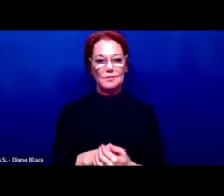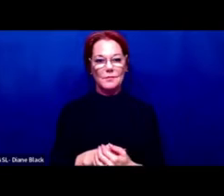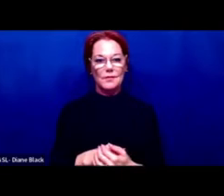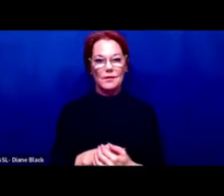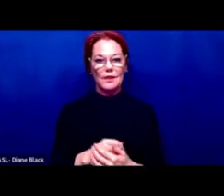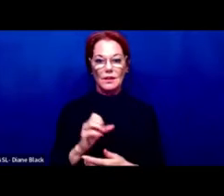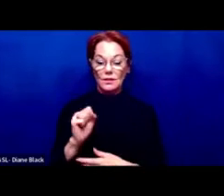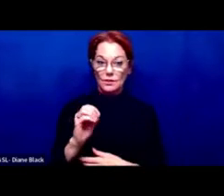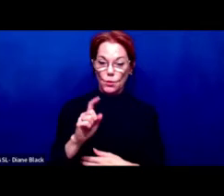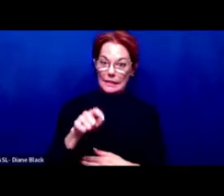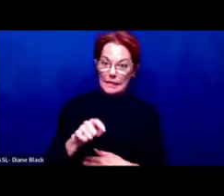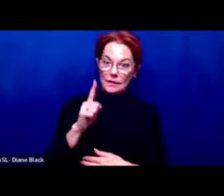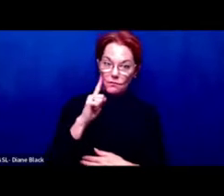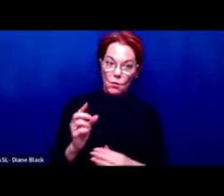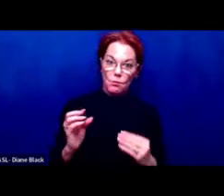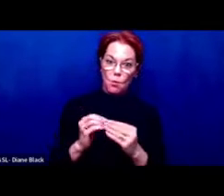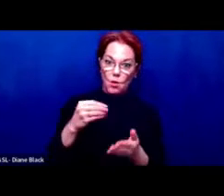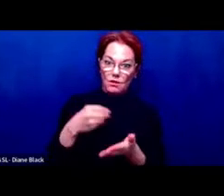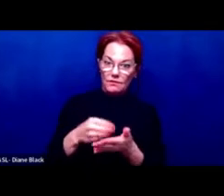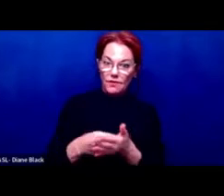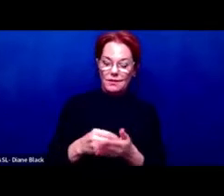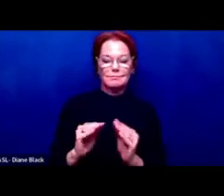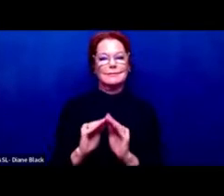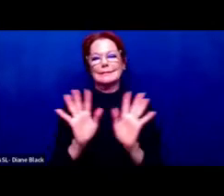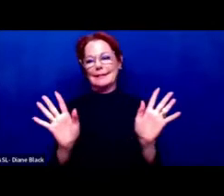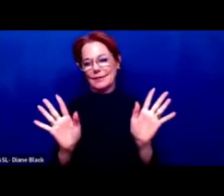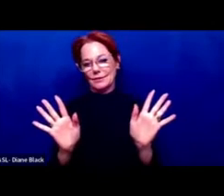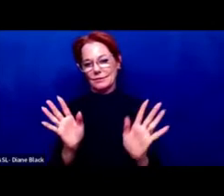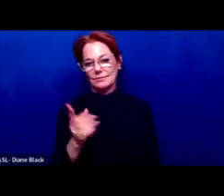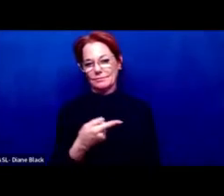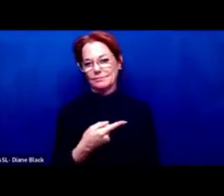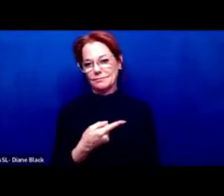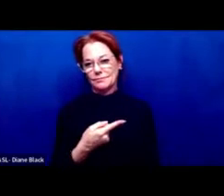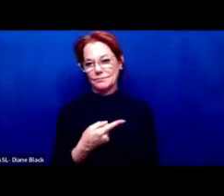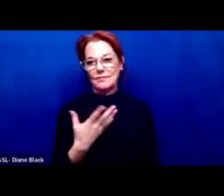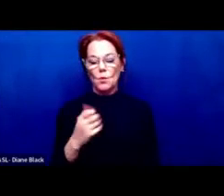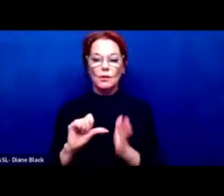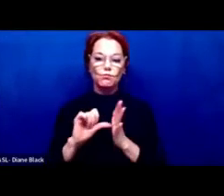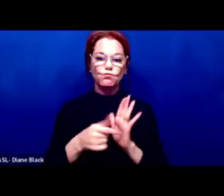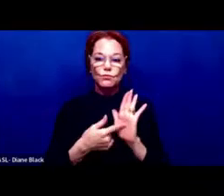additional funds is imperative. Right? And so, just wanted to just showcases that we know it